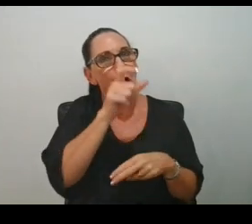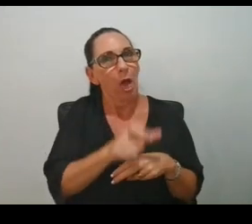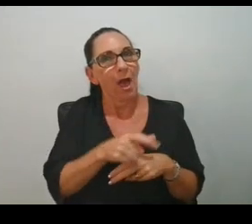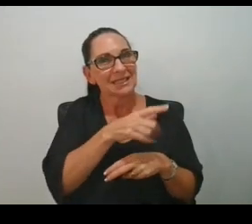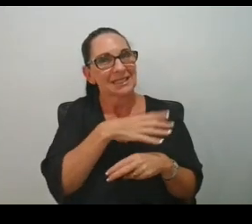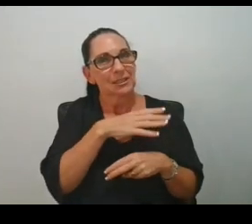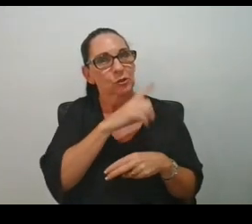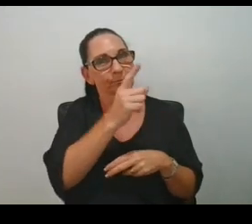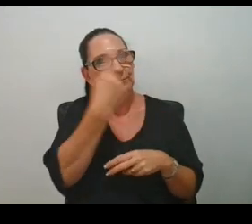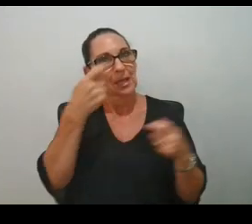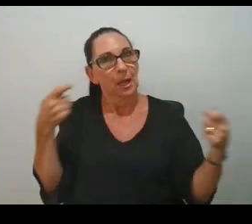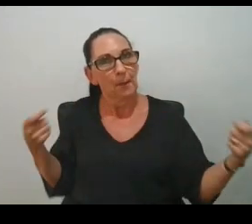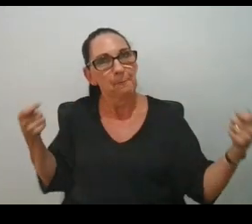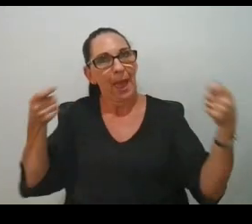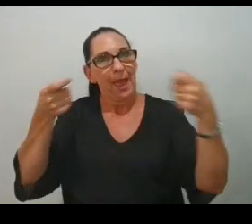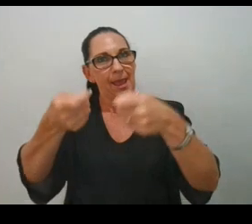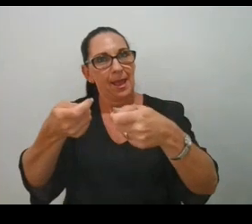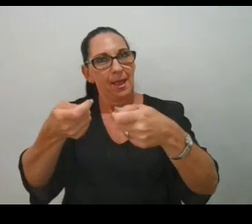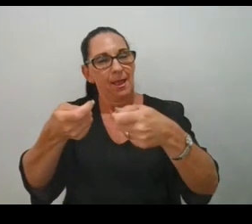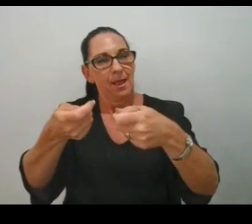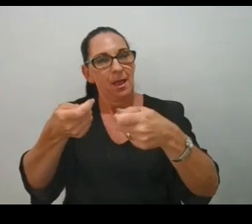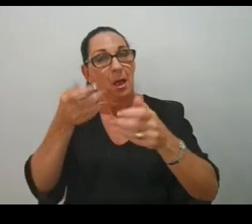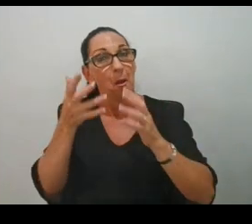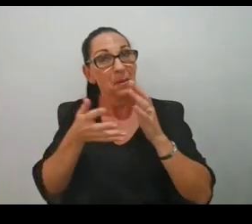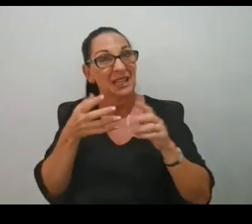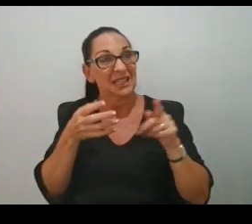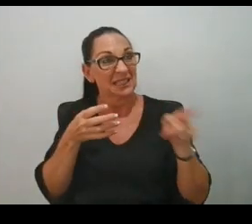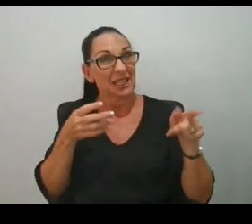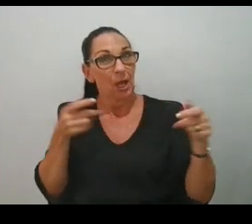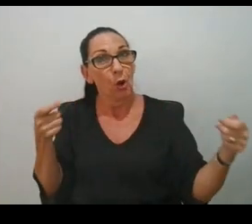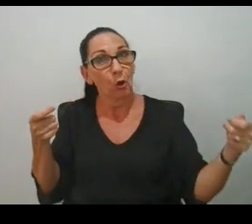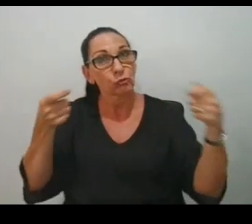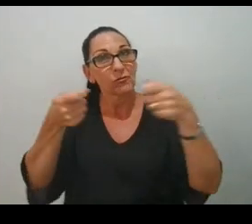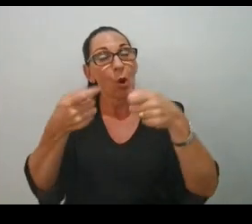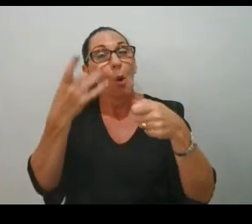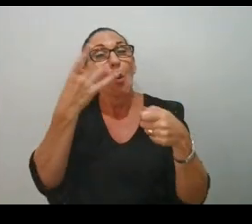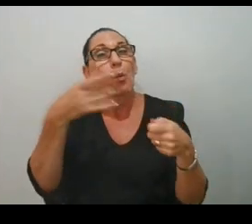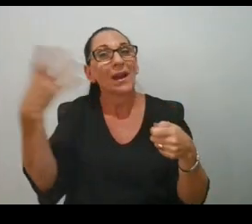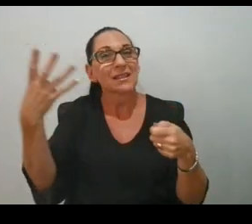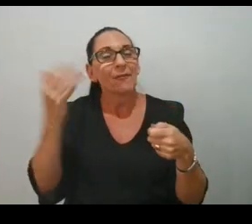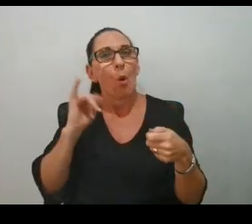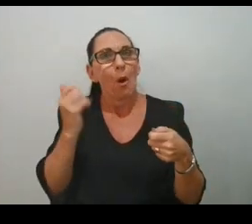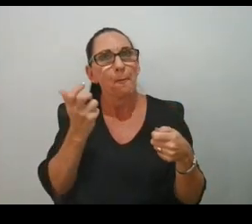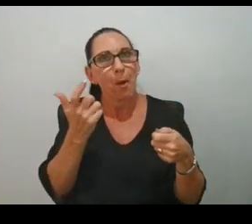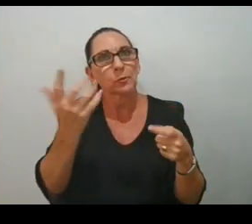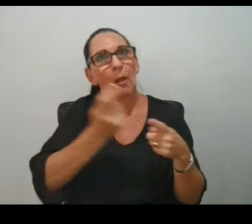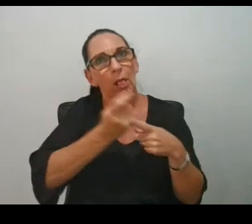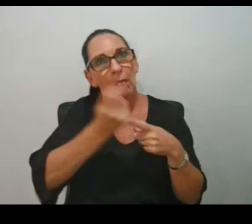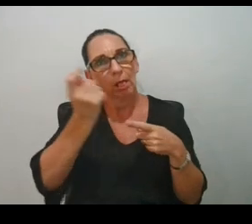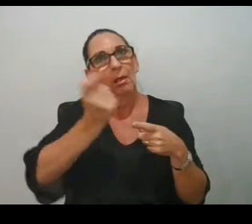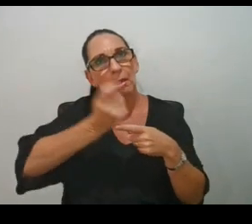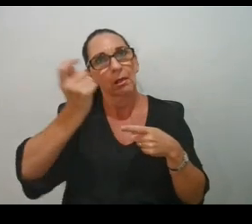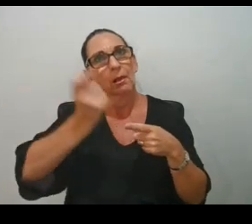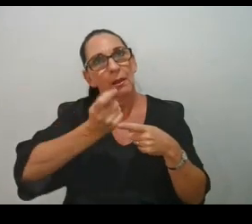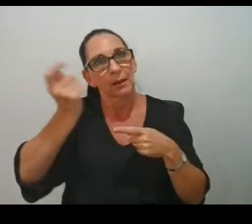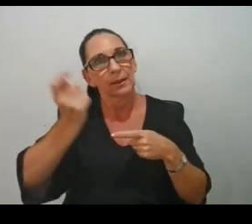their matter yes are the contributions a one-off payment or multiple payments normally so I think